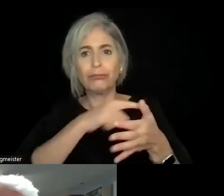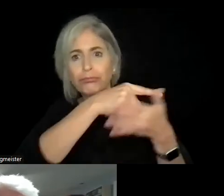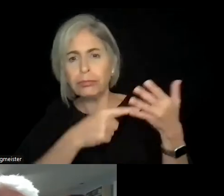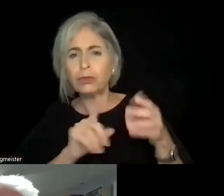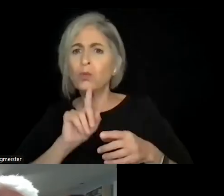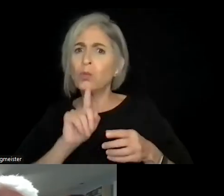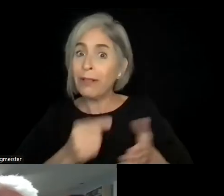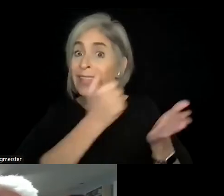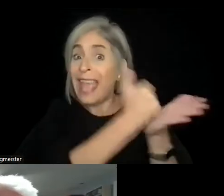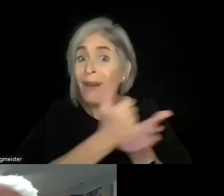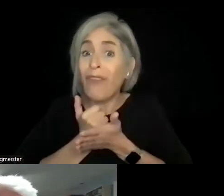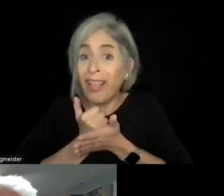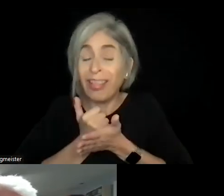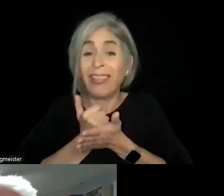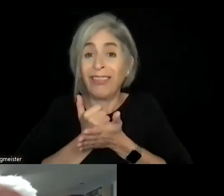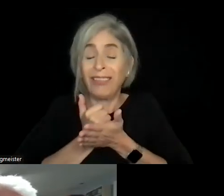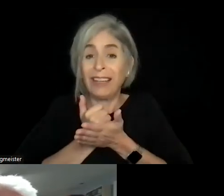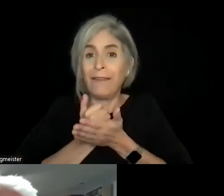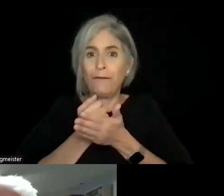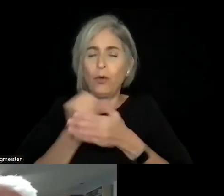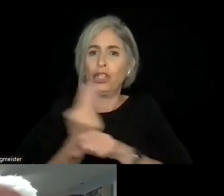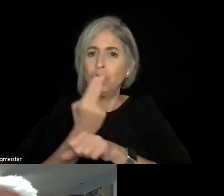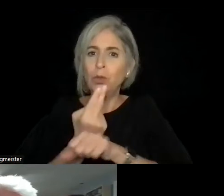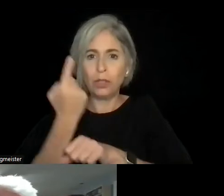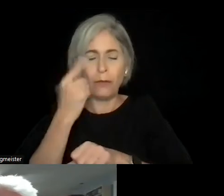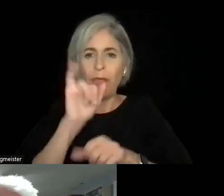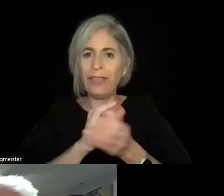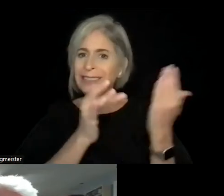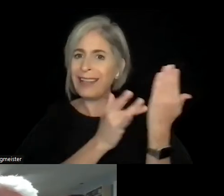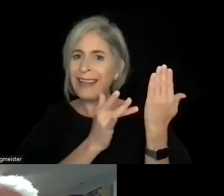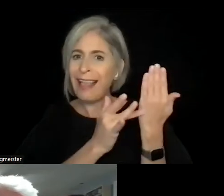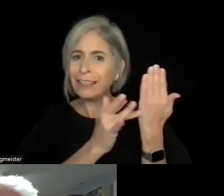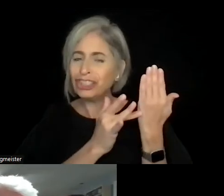donors, investors, government, regulate